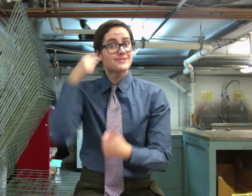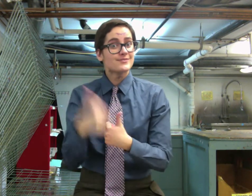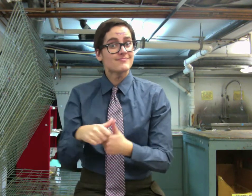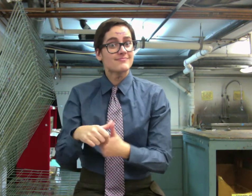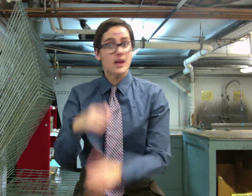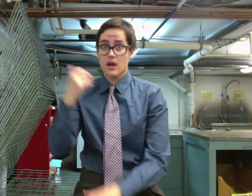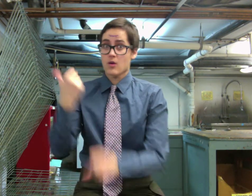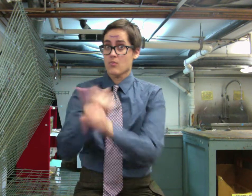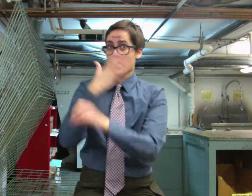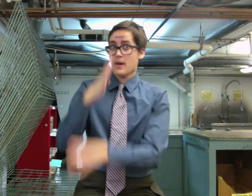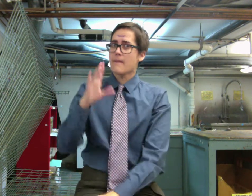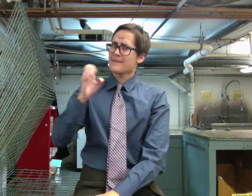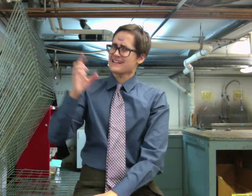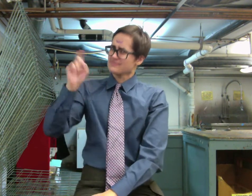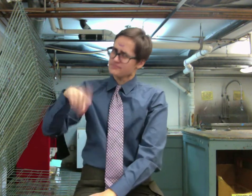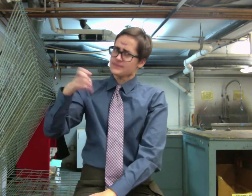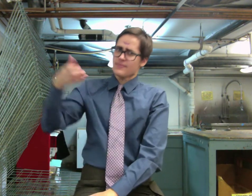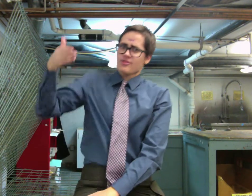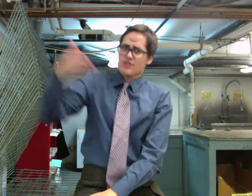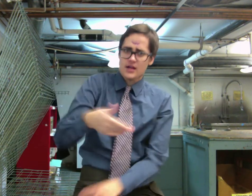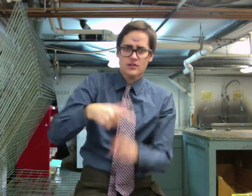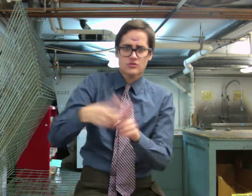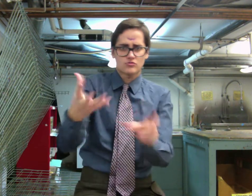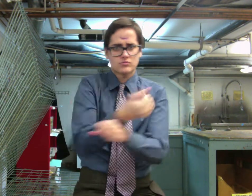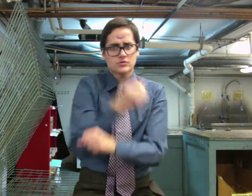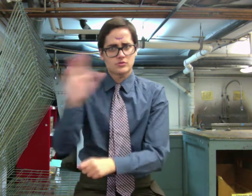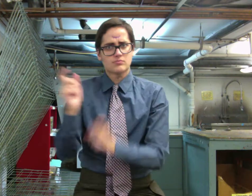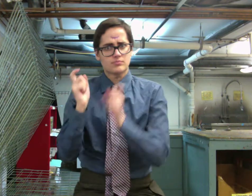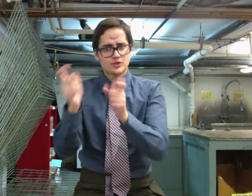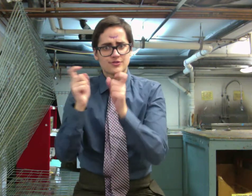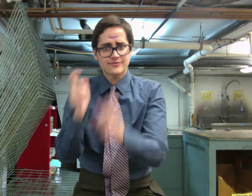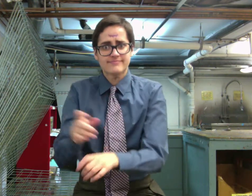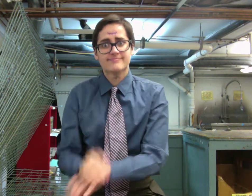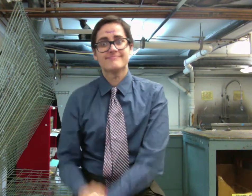winners must be present at the time of the drawing to claim their prizes.